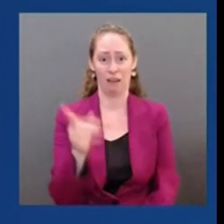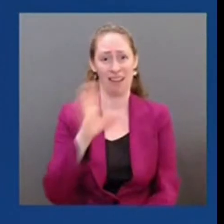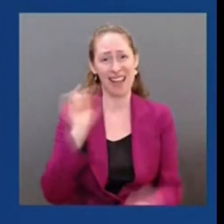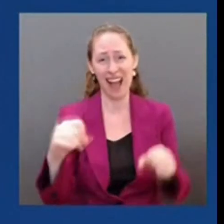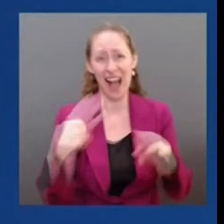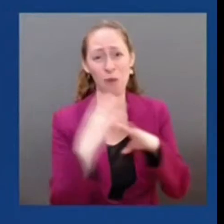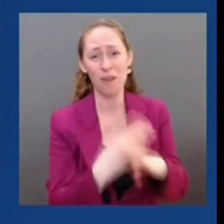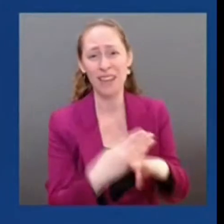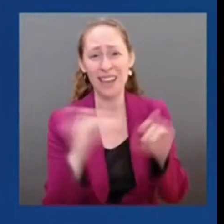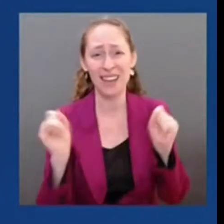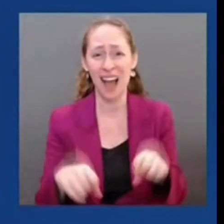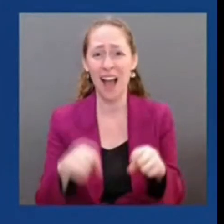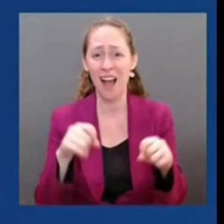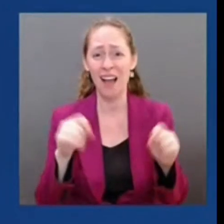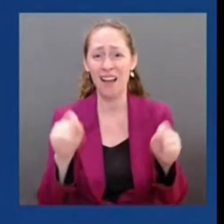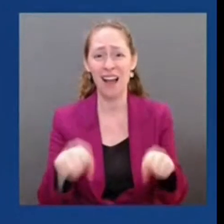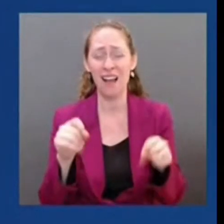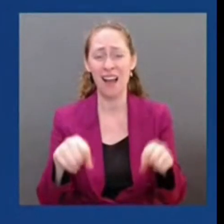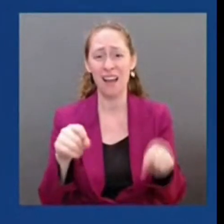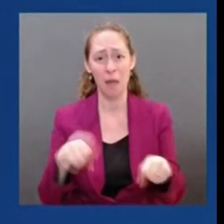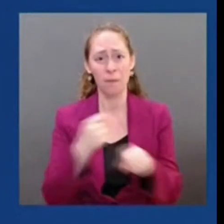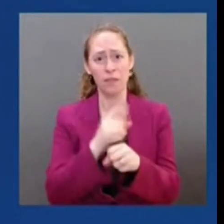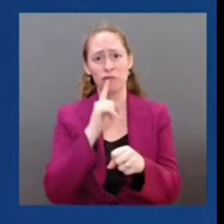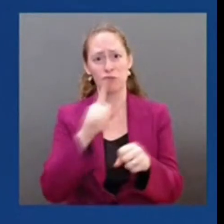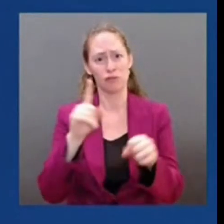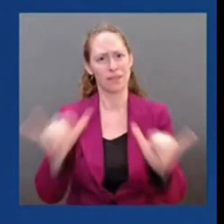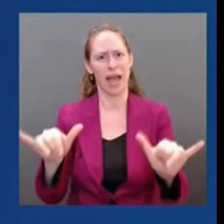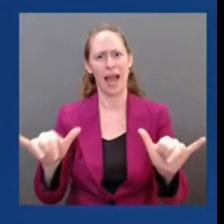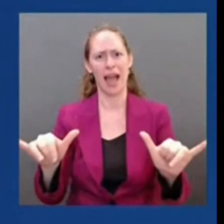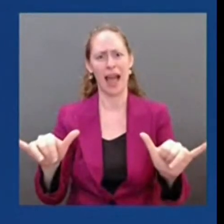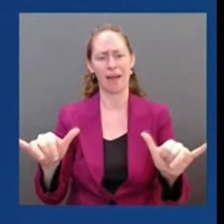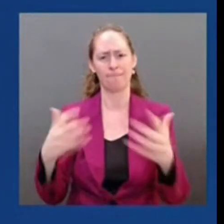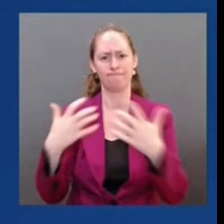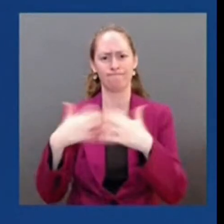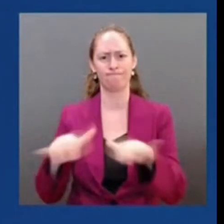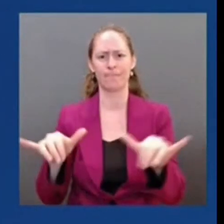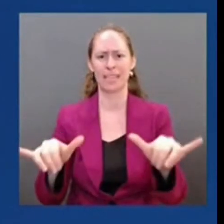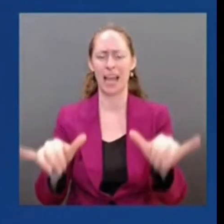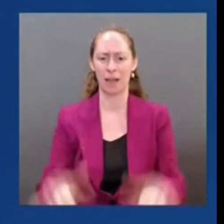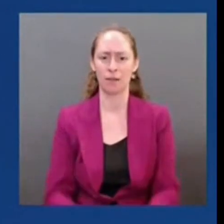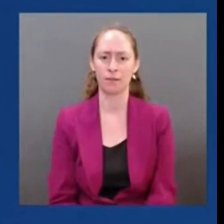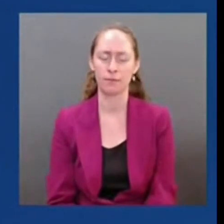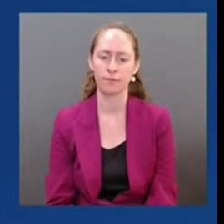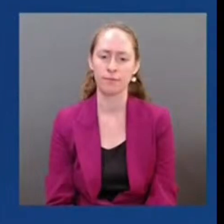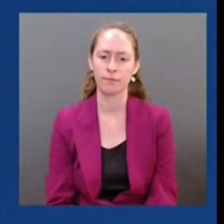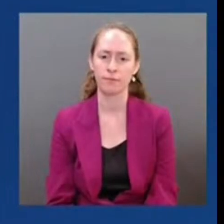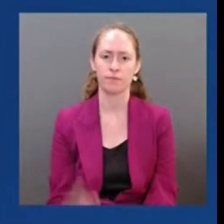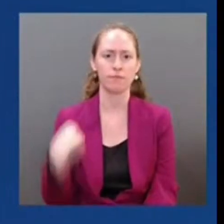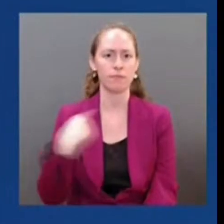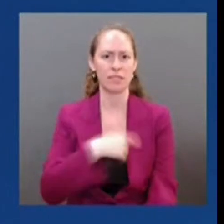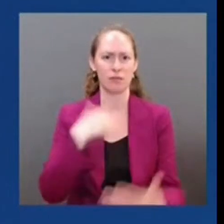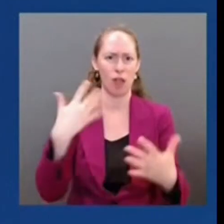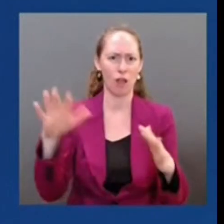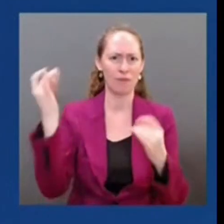PREVENTABLE. WE SHOULD BE DOING EVERYTHING WE CAN TO MAKE SURE THAT SCENARIO DOESN'T COME TO BE.